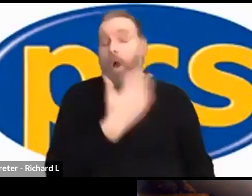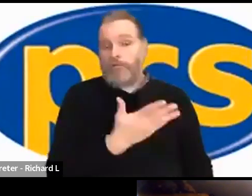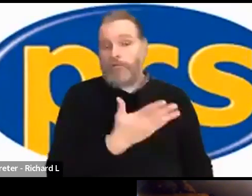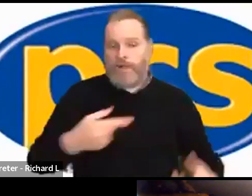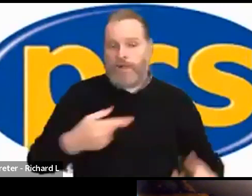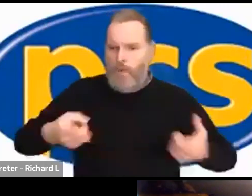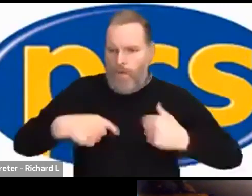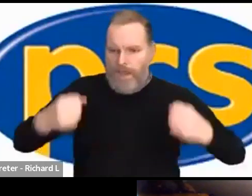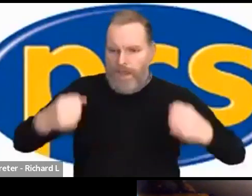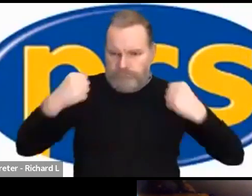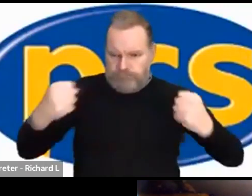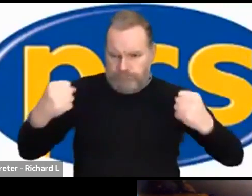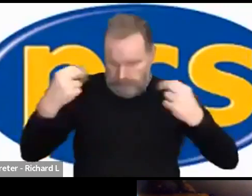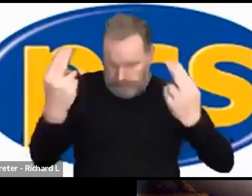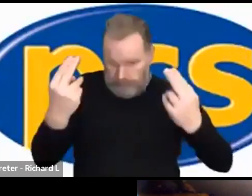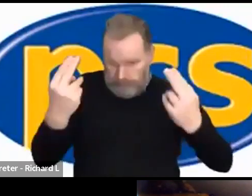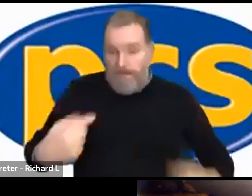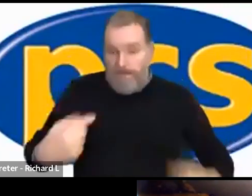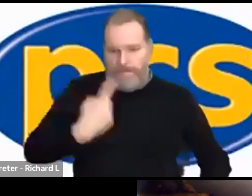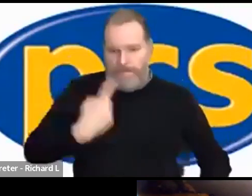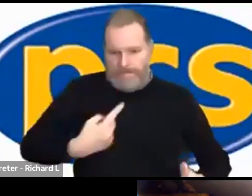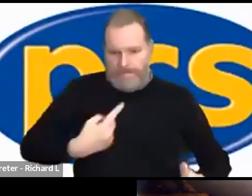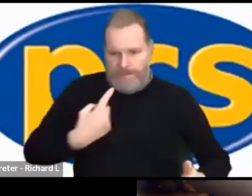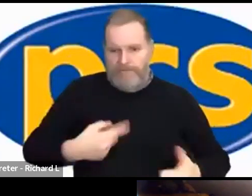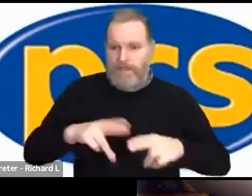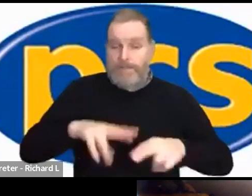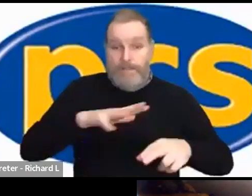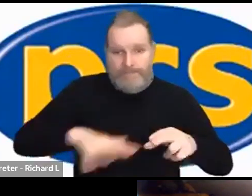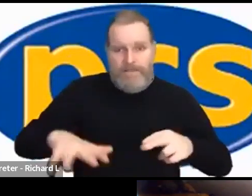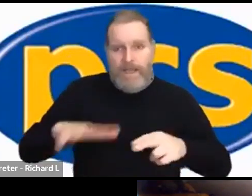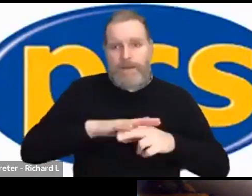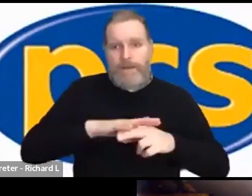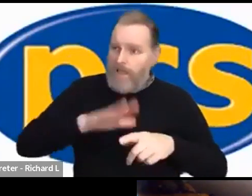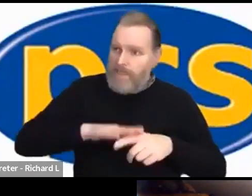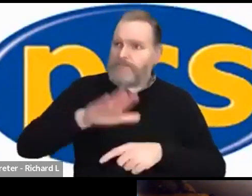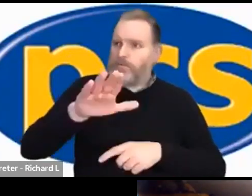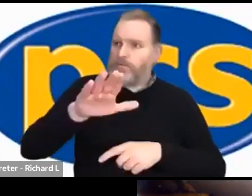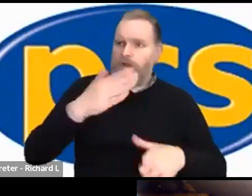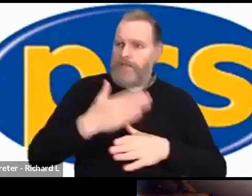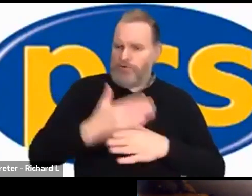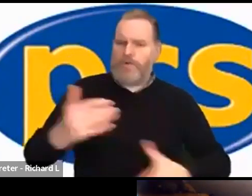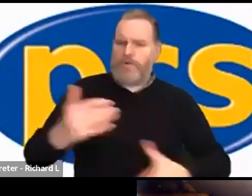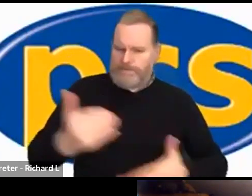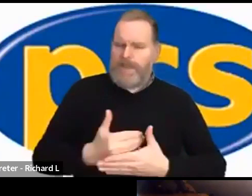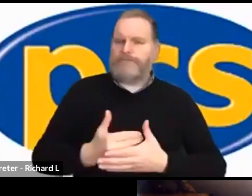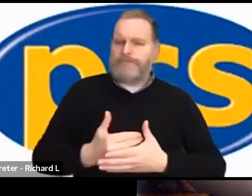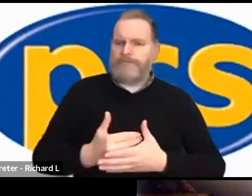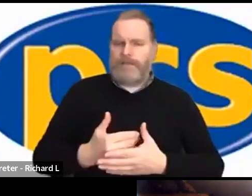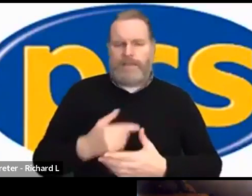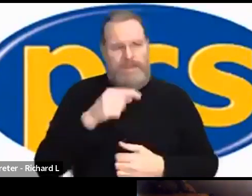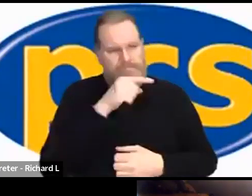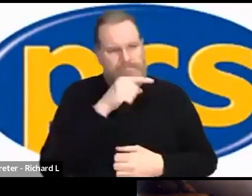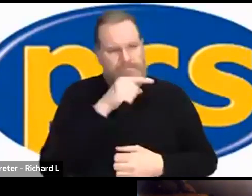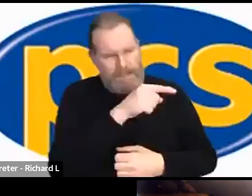We are standing up for We are standing up for ourselves and our families and our teachers , and it is , and it is completely out of order. What you've got here is very